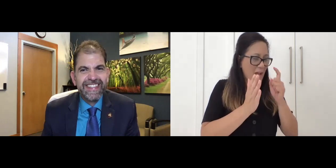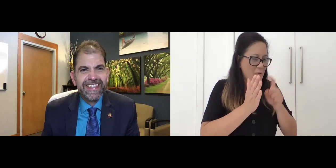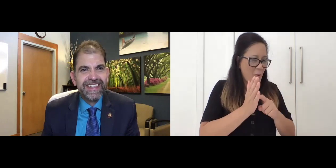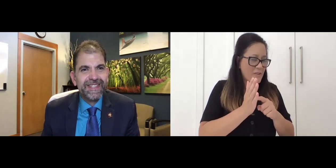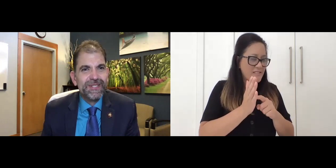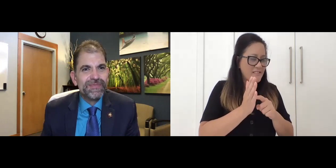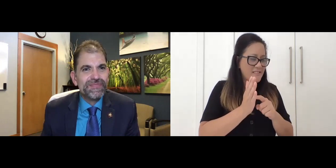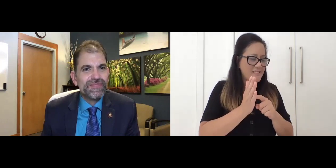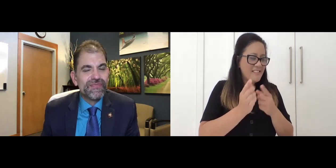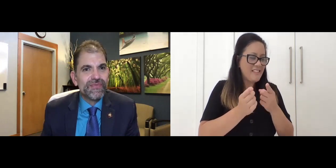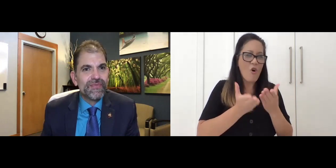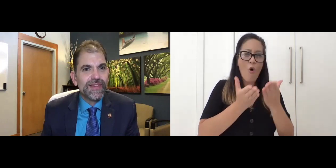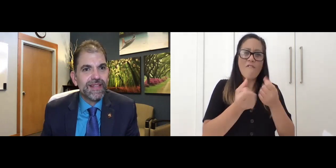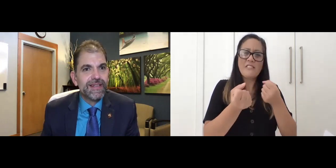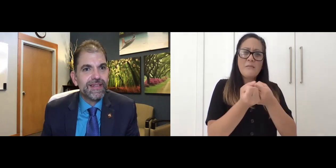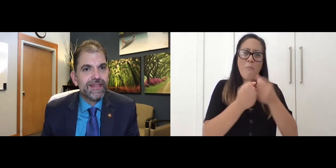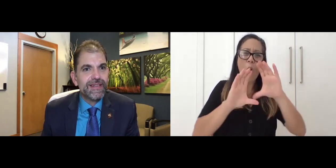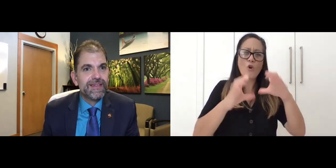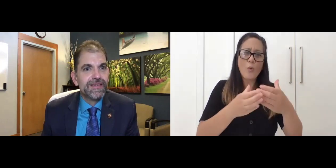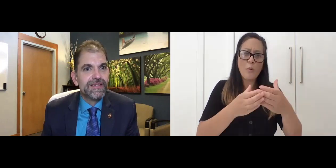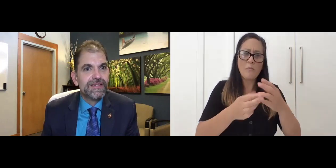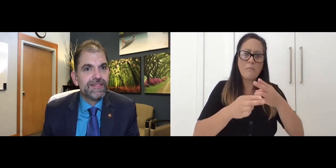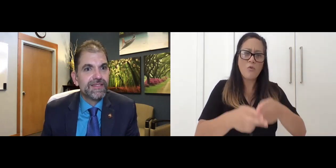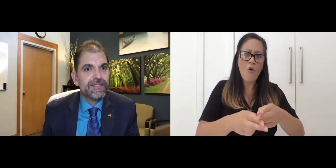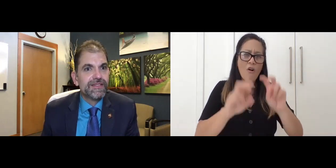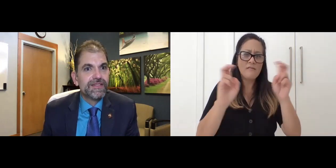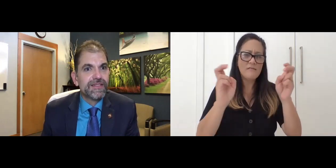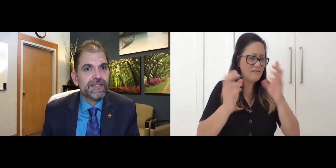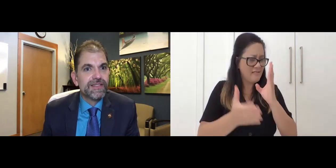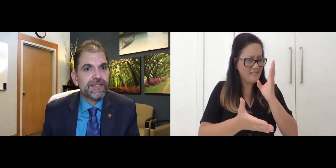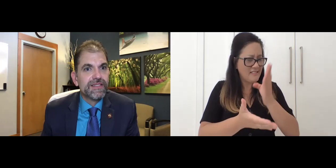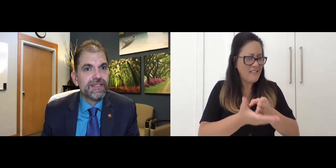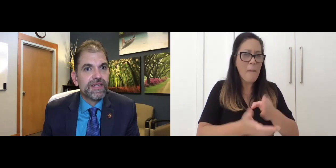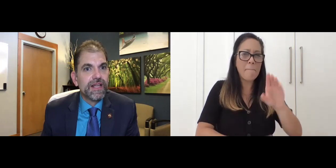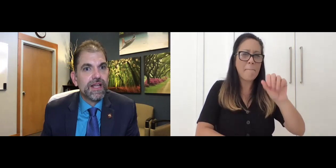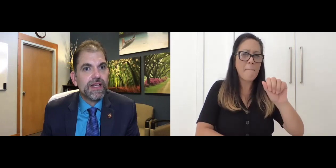and I noticed that you offer support groups